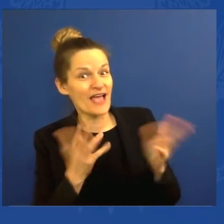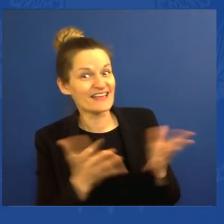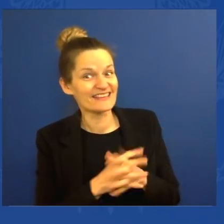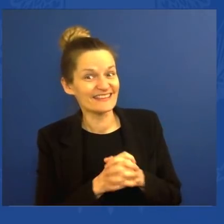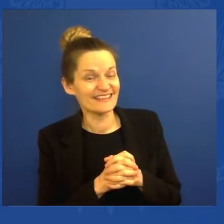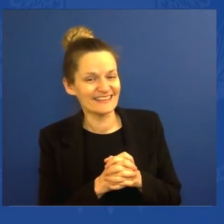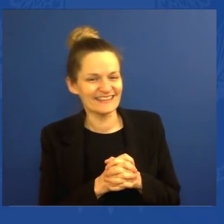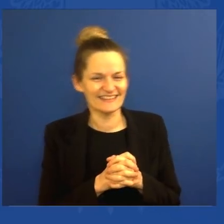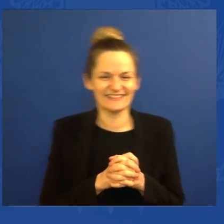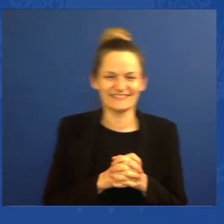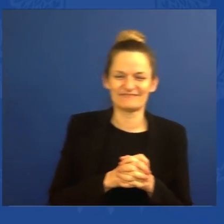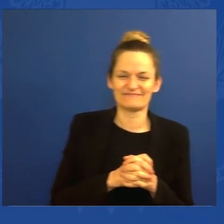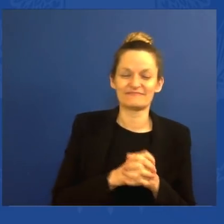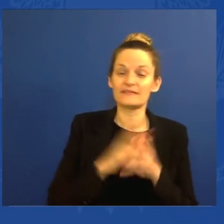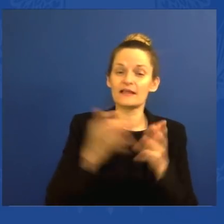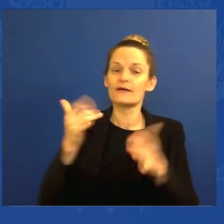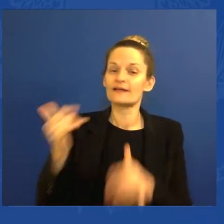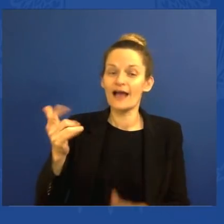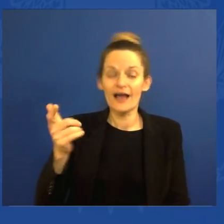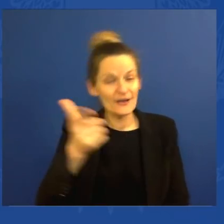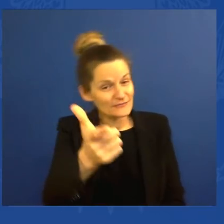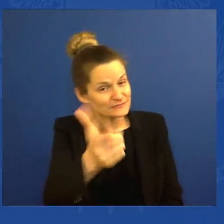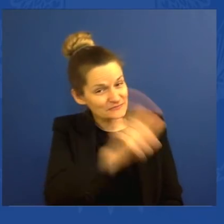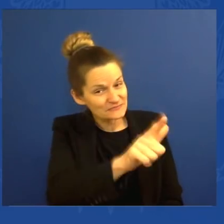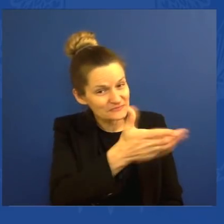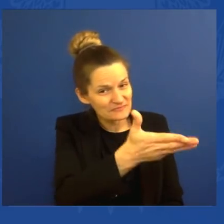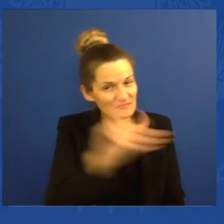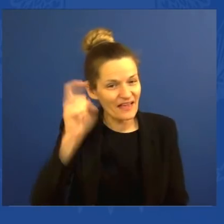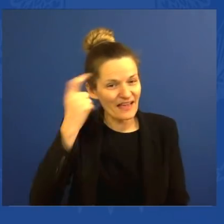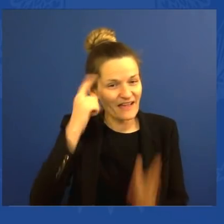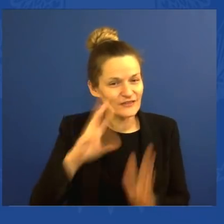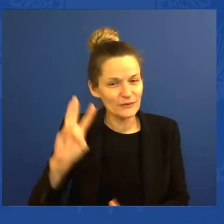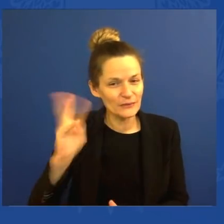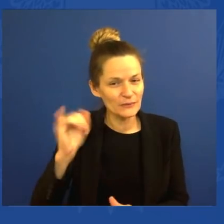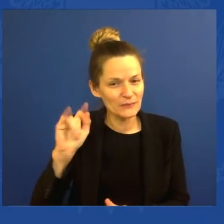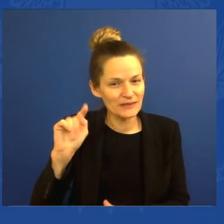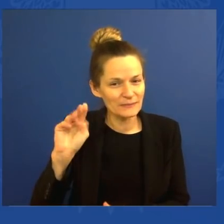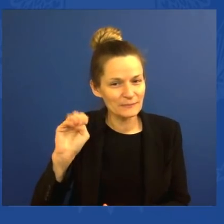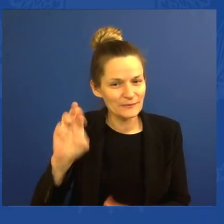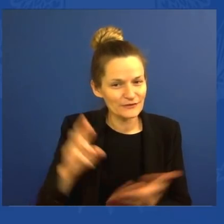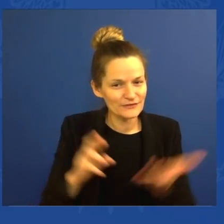I'm really glad to be sitting here next to Eric because, in the Midwest, you know, we are proud of what we do.